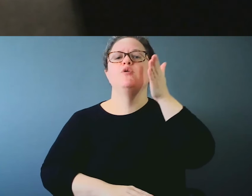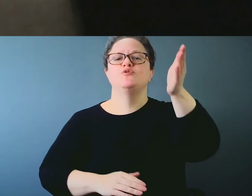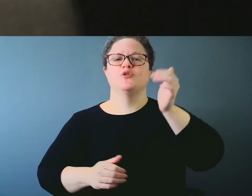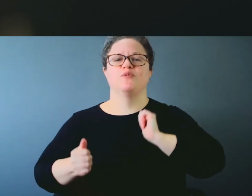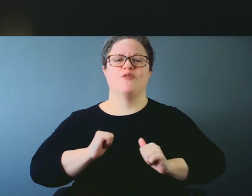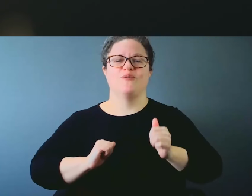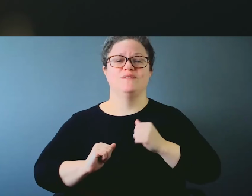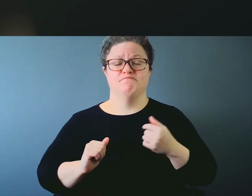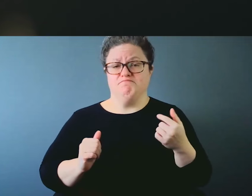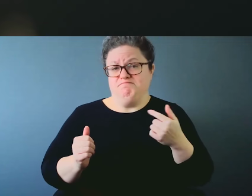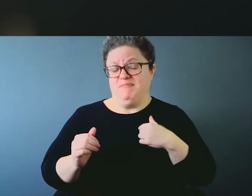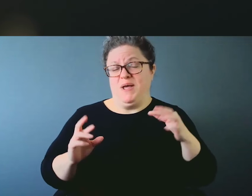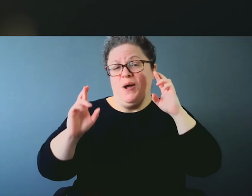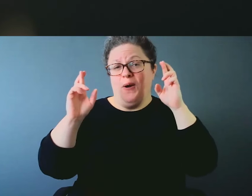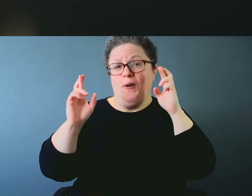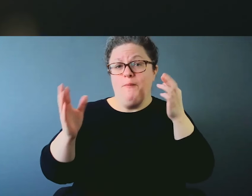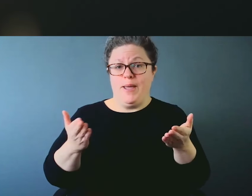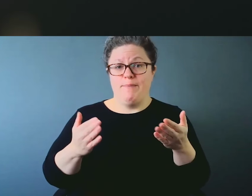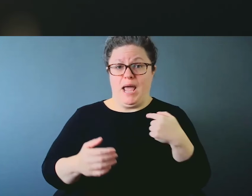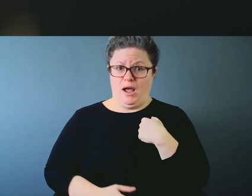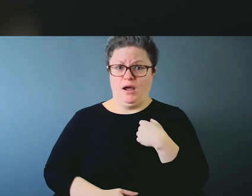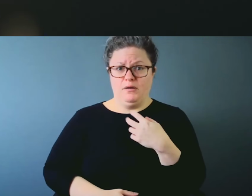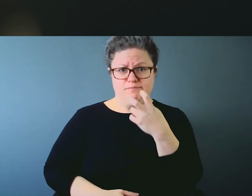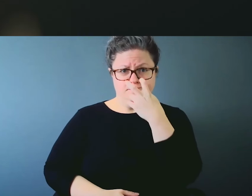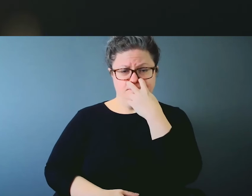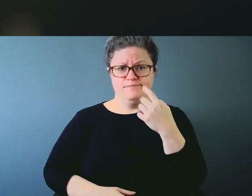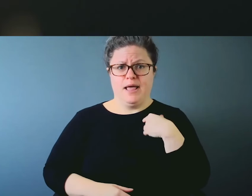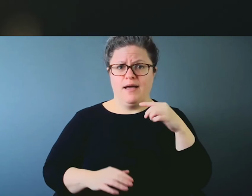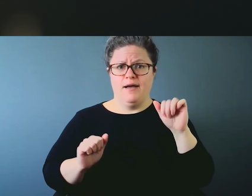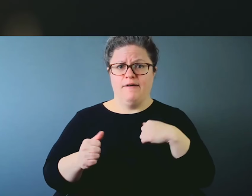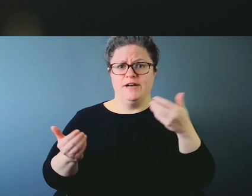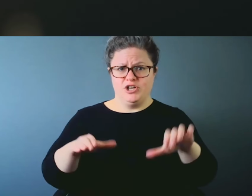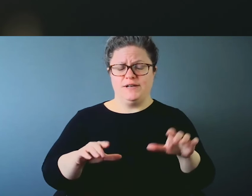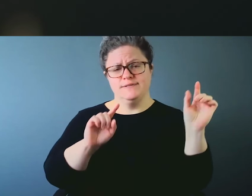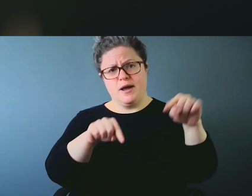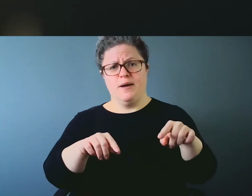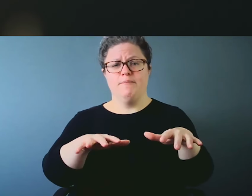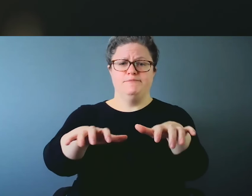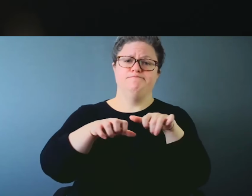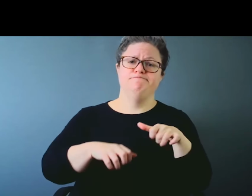and that I might have a chance to come and check it out.